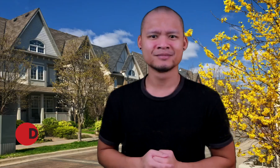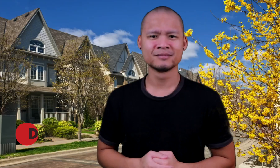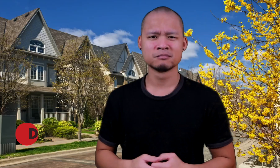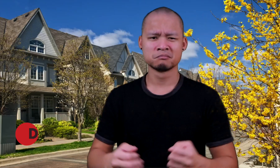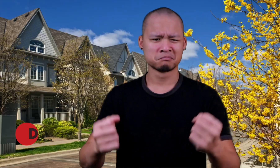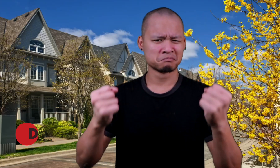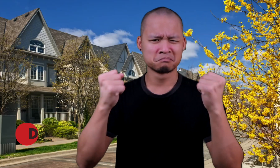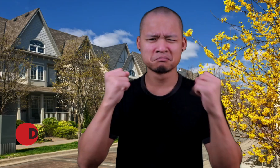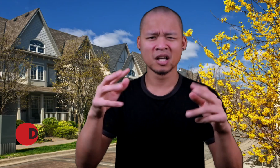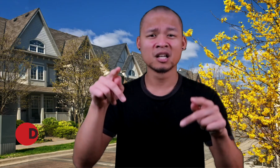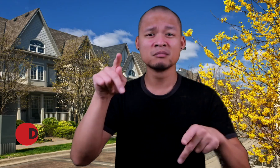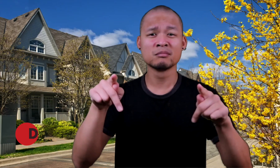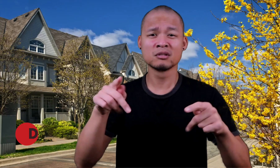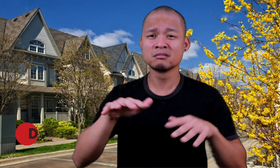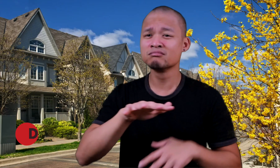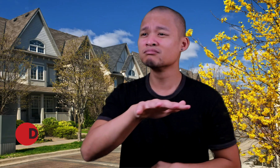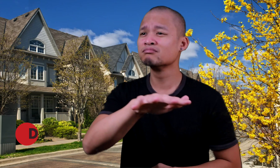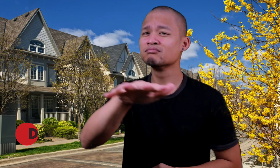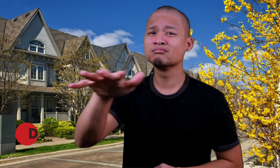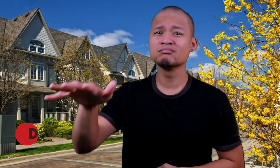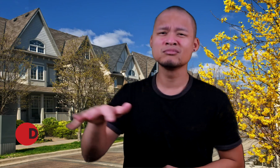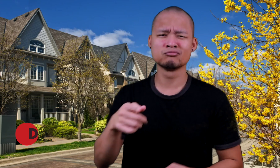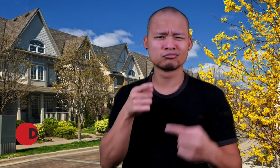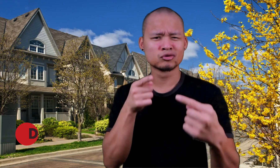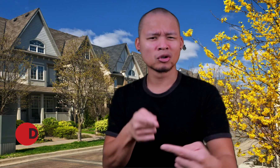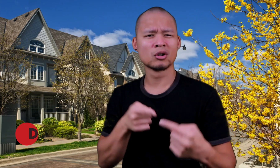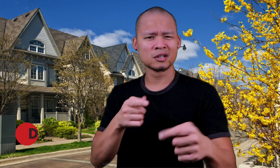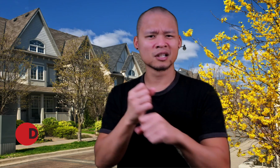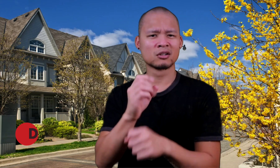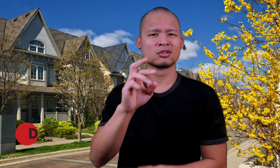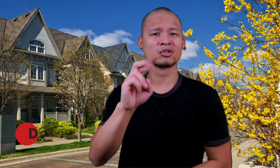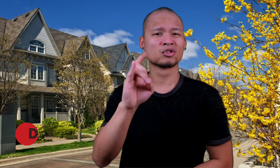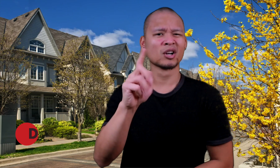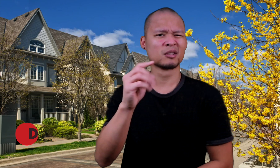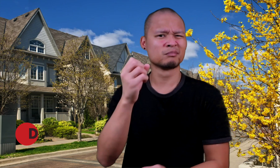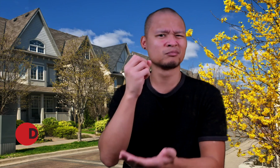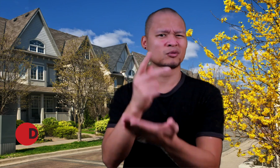[JORDAN]: Many people struggle with getting credit approval